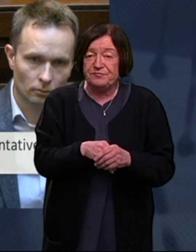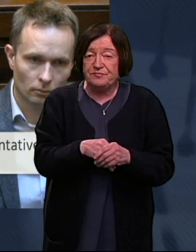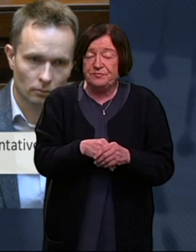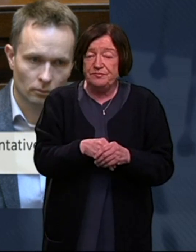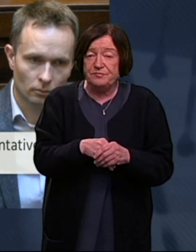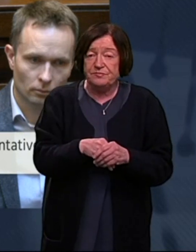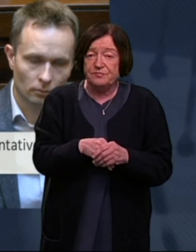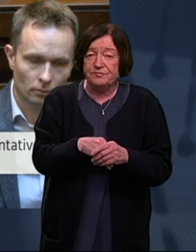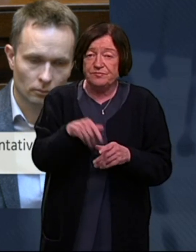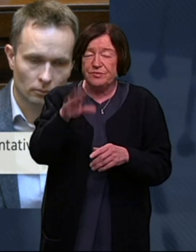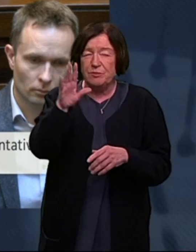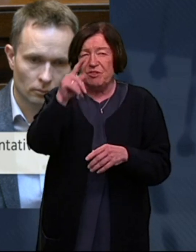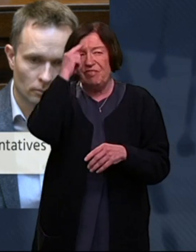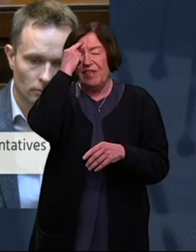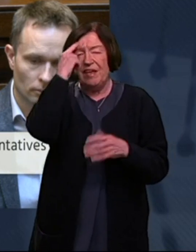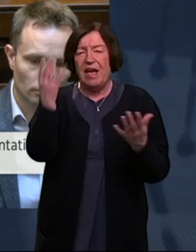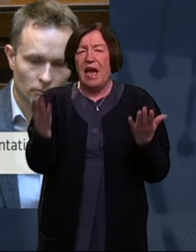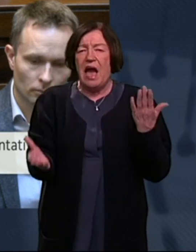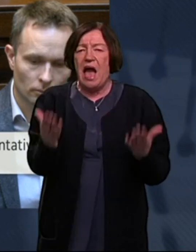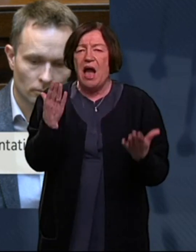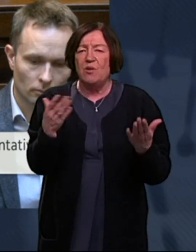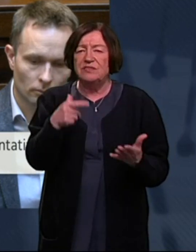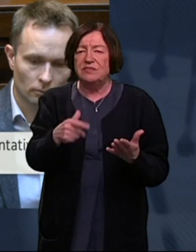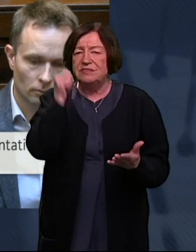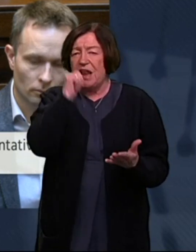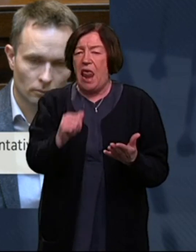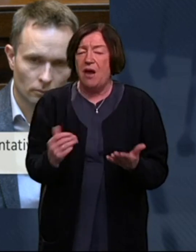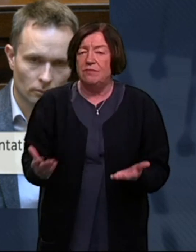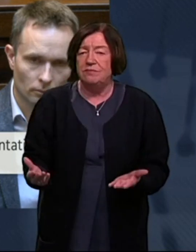How was this allowed happen?